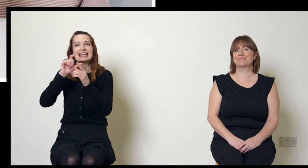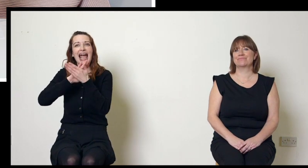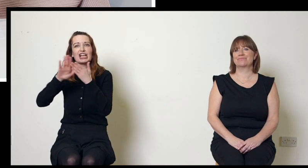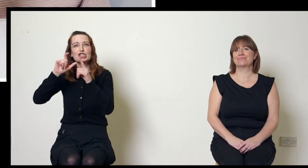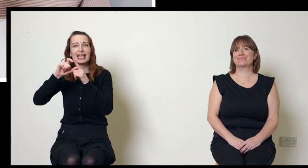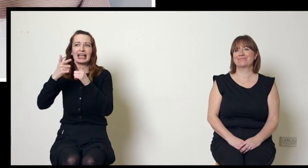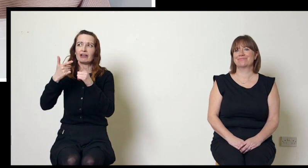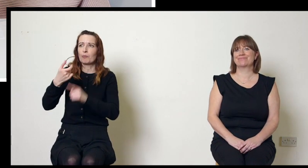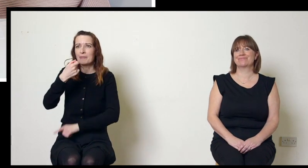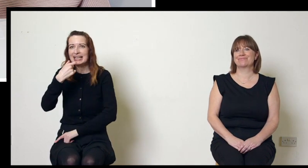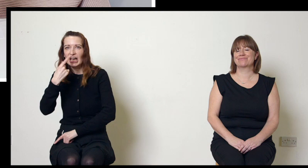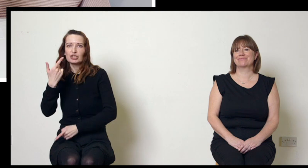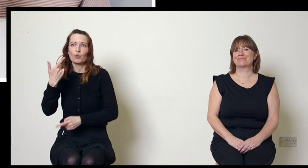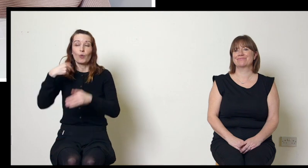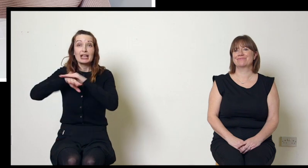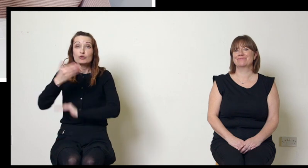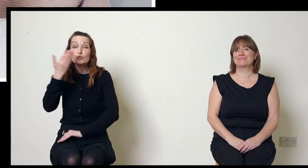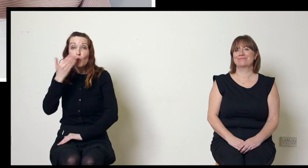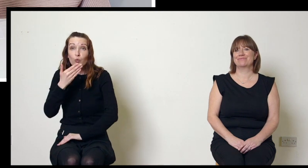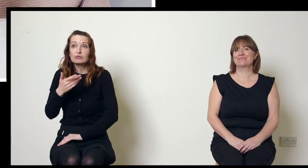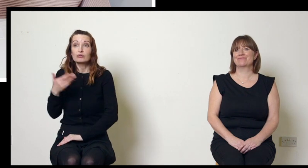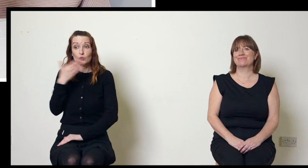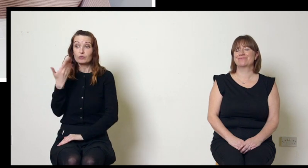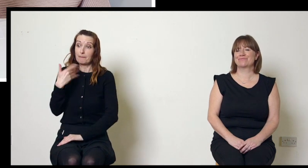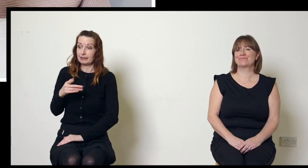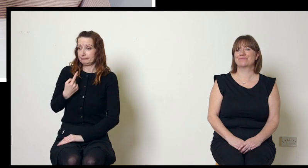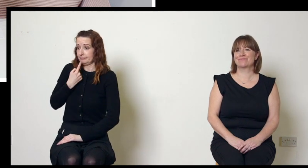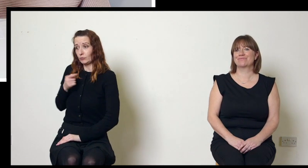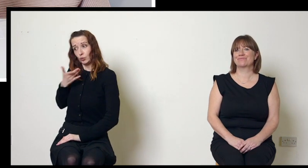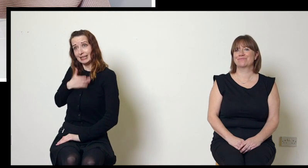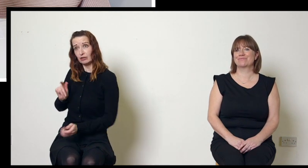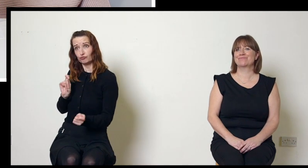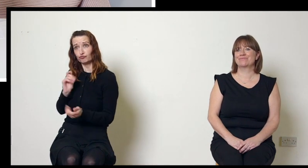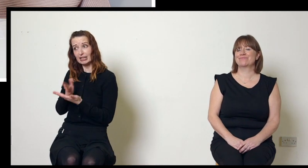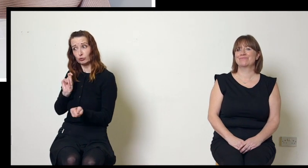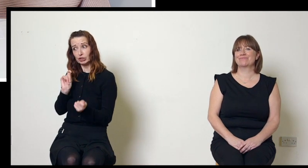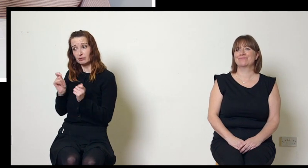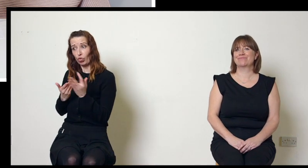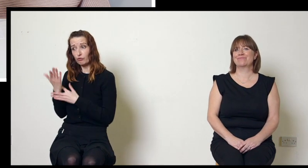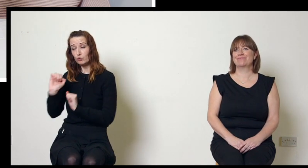You know, and then schools now being told that they need to make reasonable adjustments with their curriculum to face that, your like,